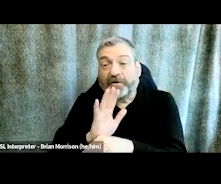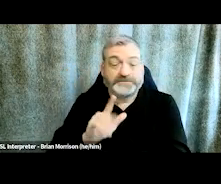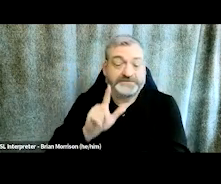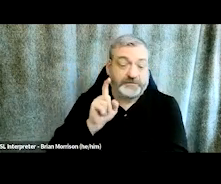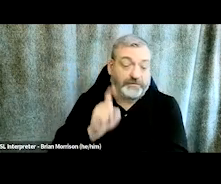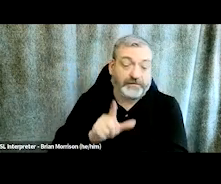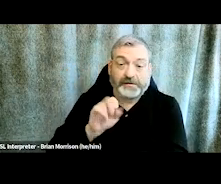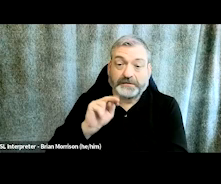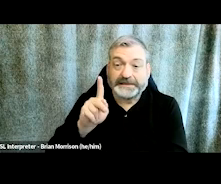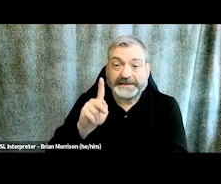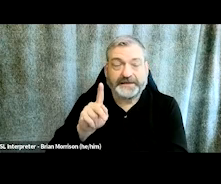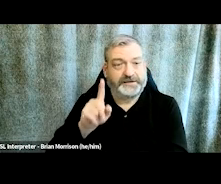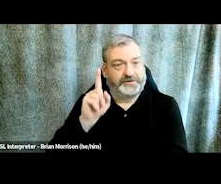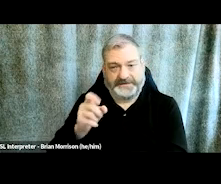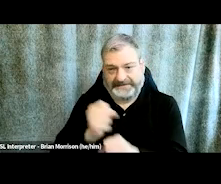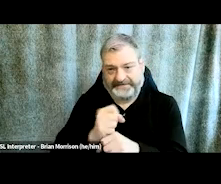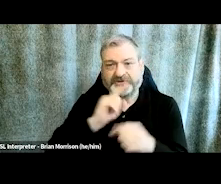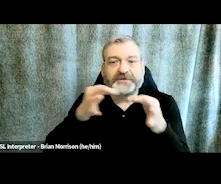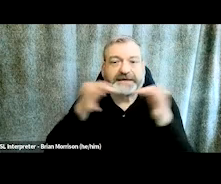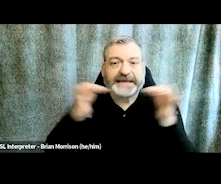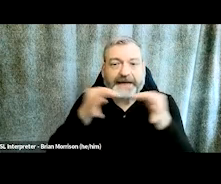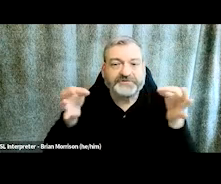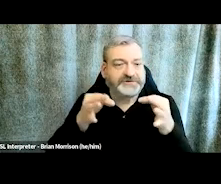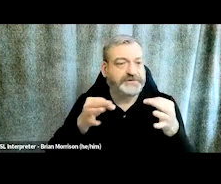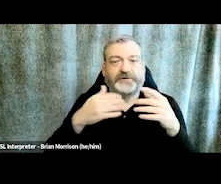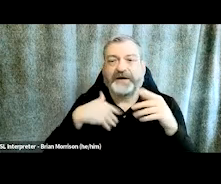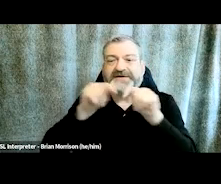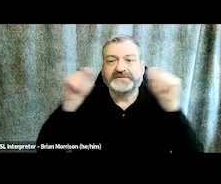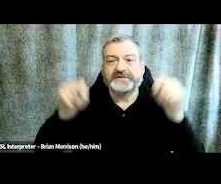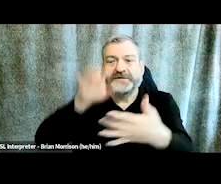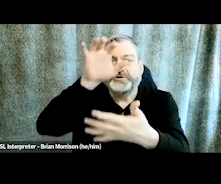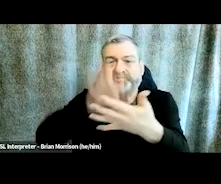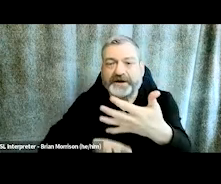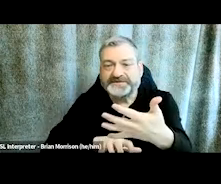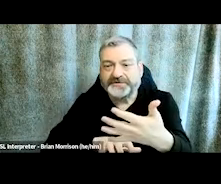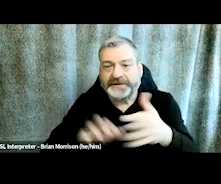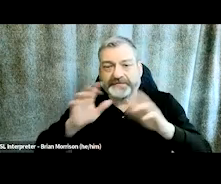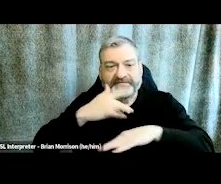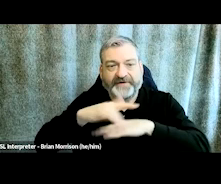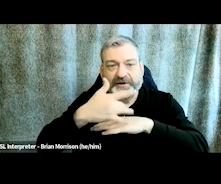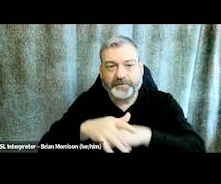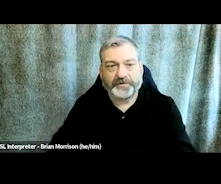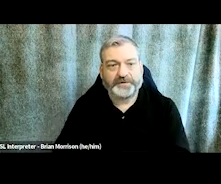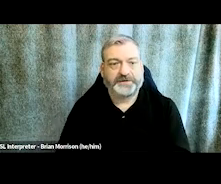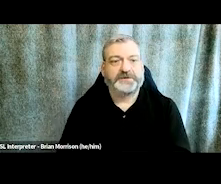has captions or has transcripts, things of that nature. Also, like Mike said, we want to make sure that the use